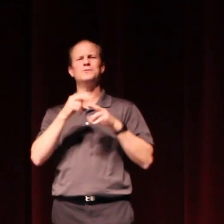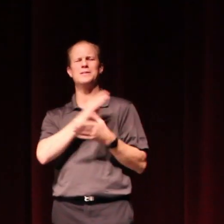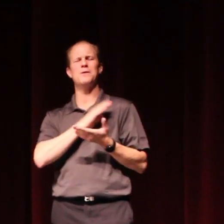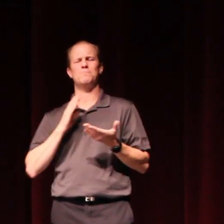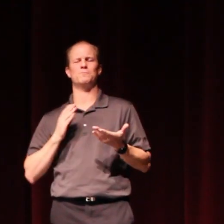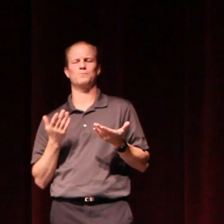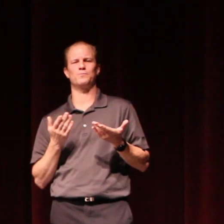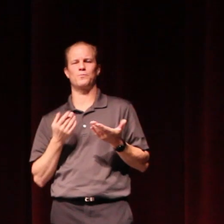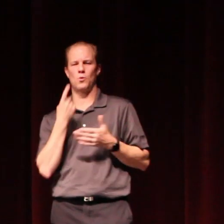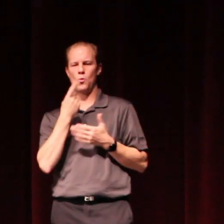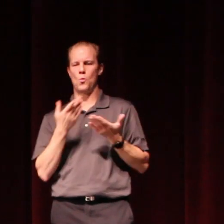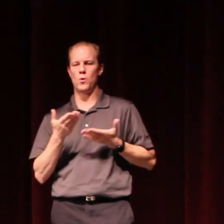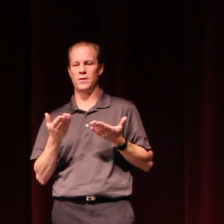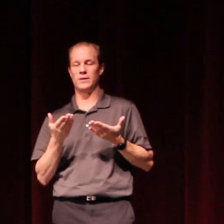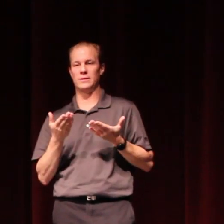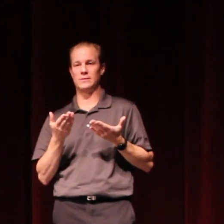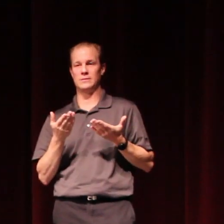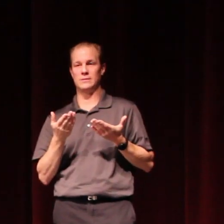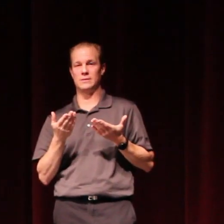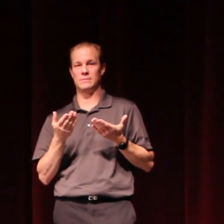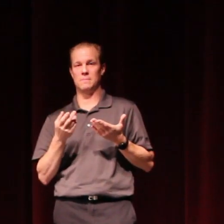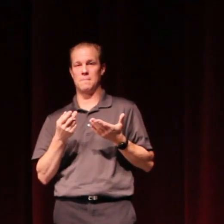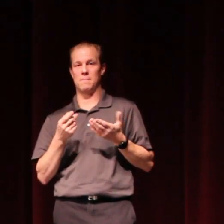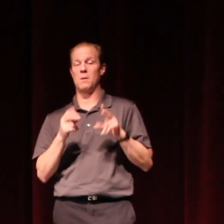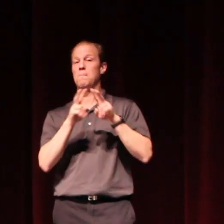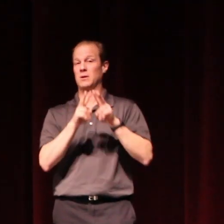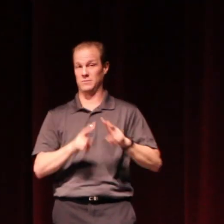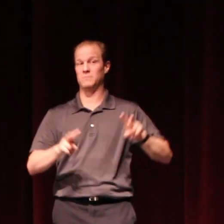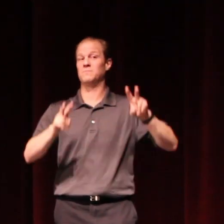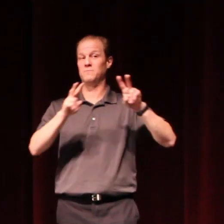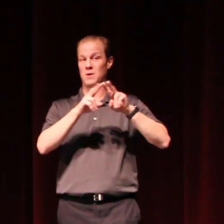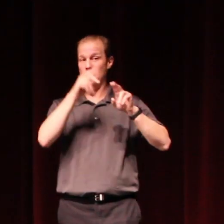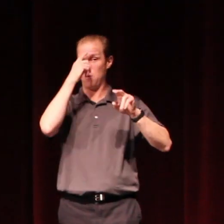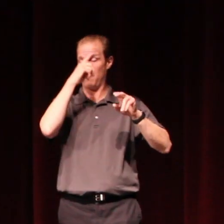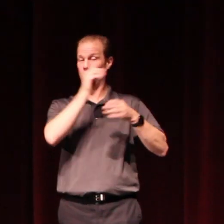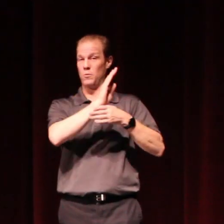of the things that makes you valuable to the board is, occasionally things are going to come up where